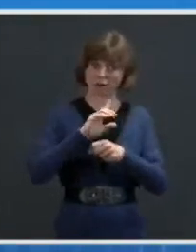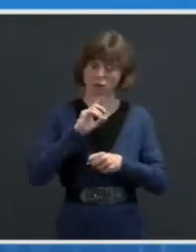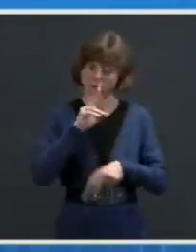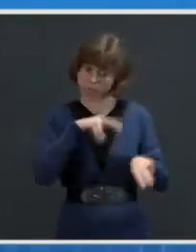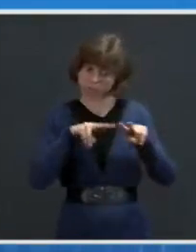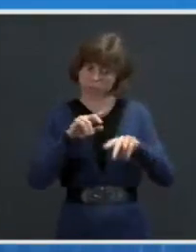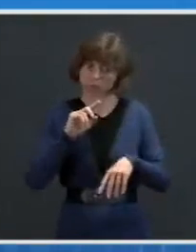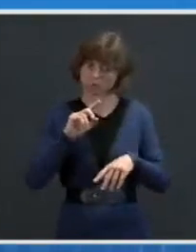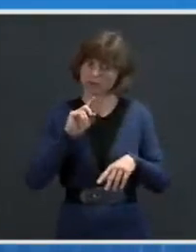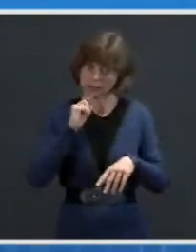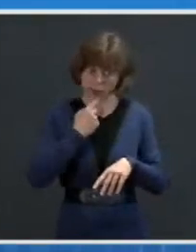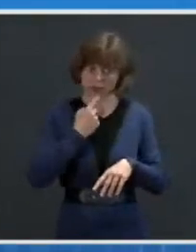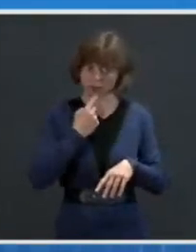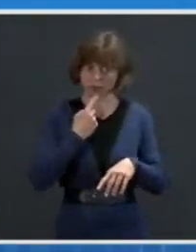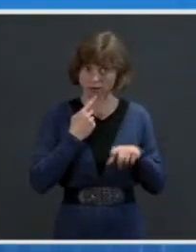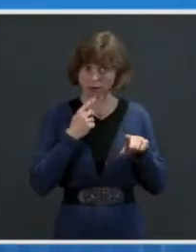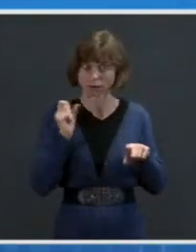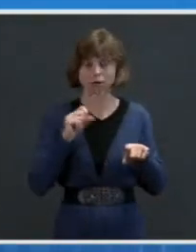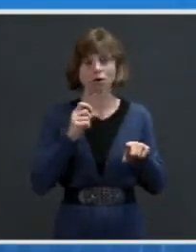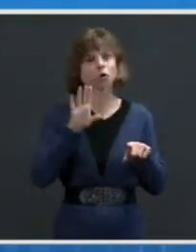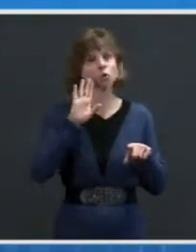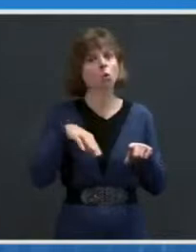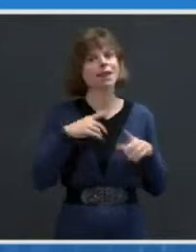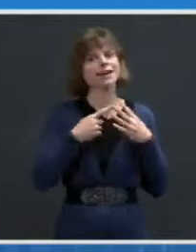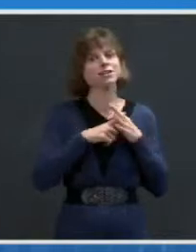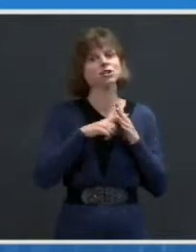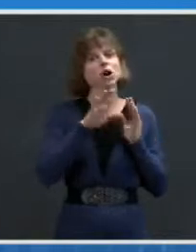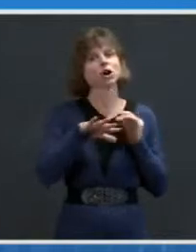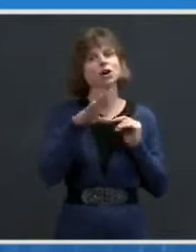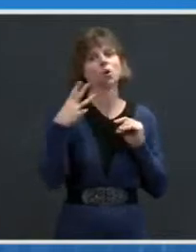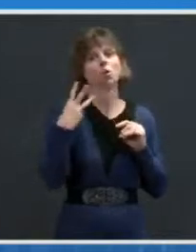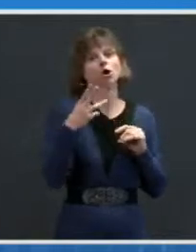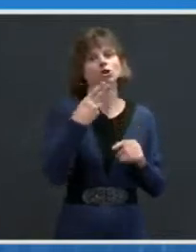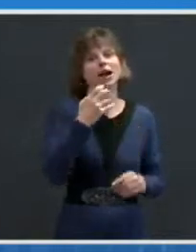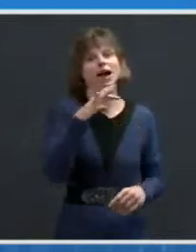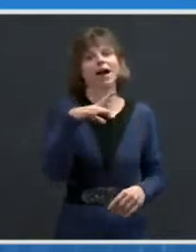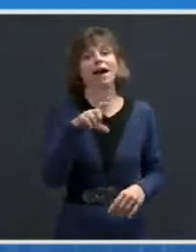SERIOUSLY.